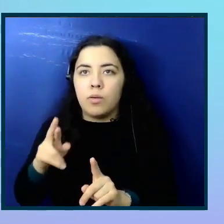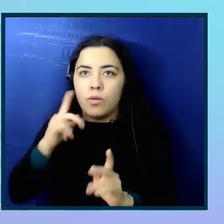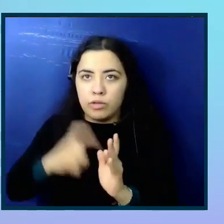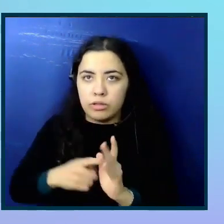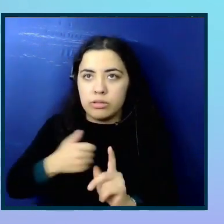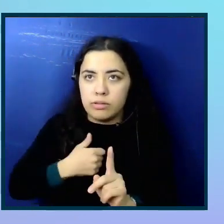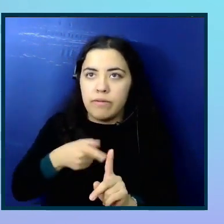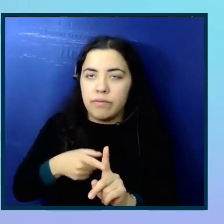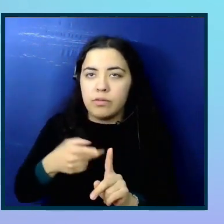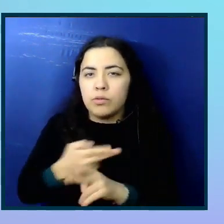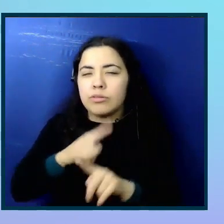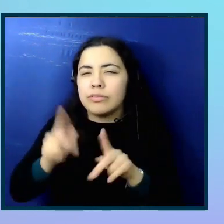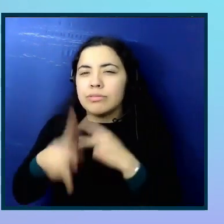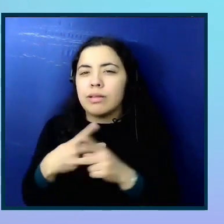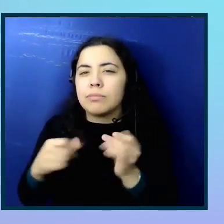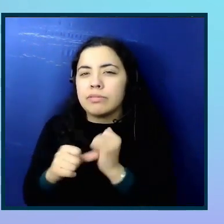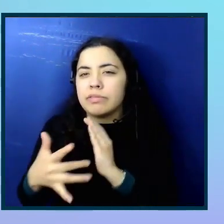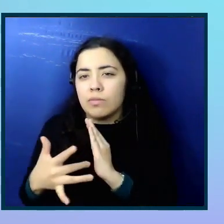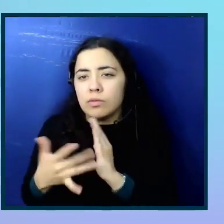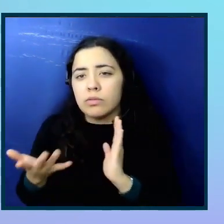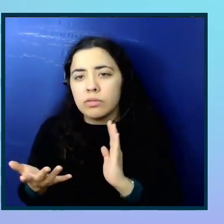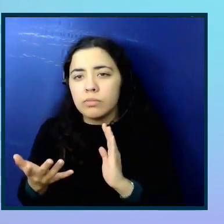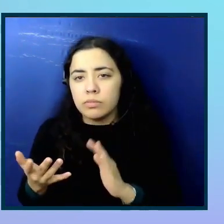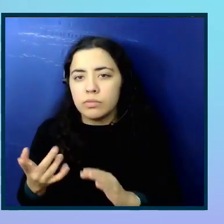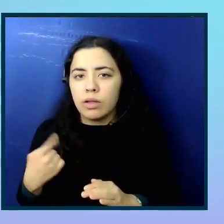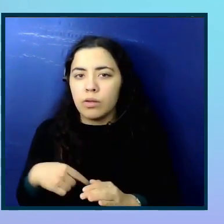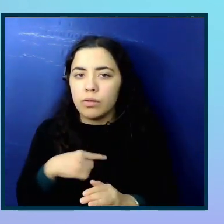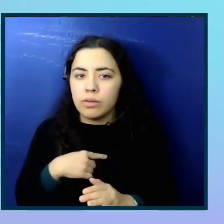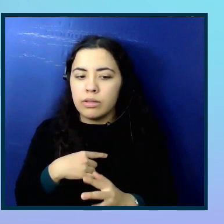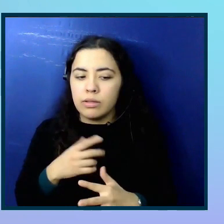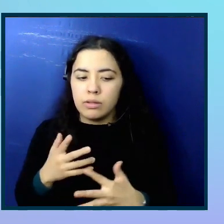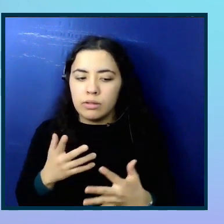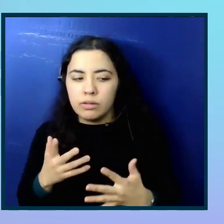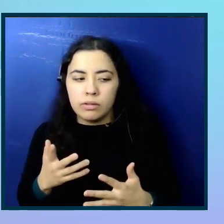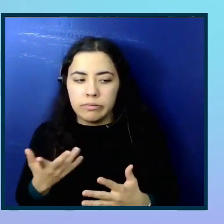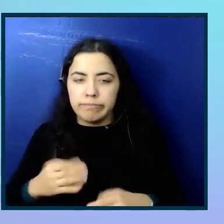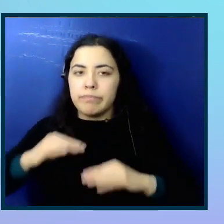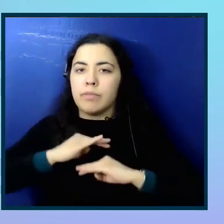as using different types of assistive technology. So we can kind of our quotas and our requirements